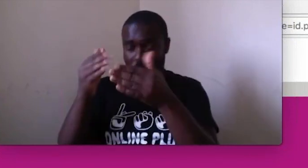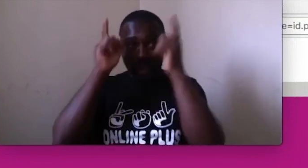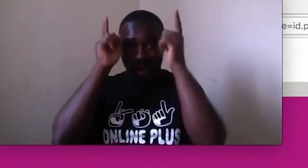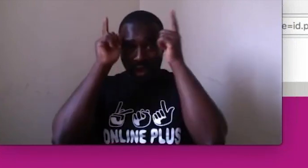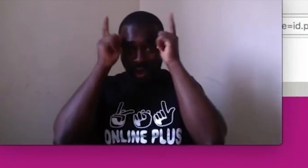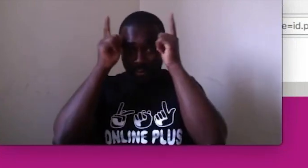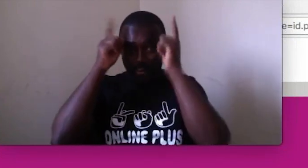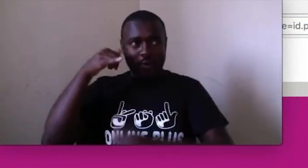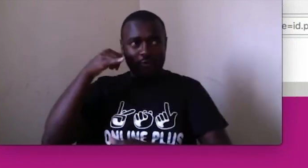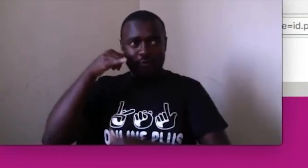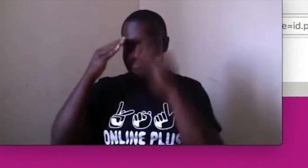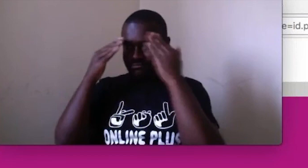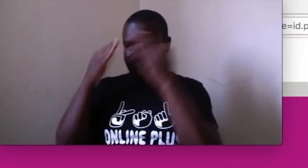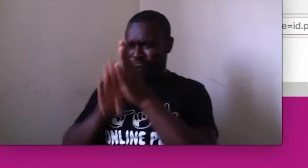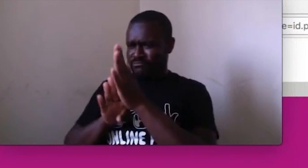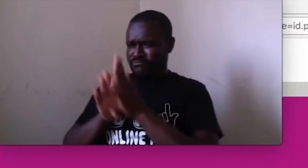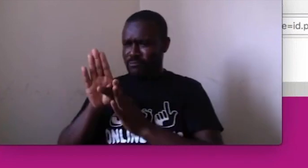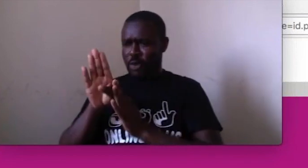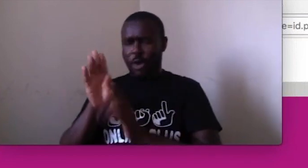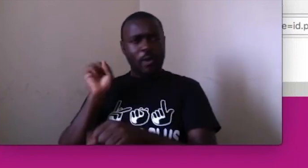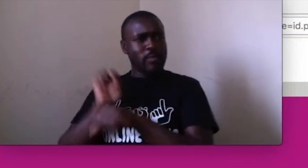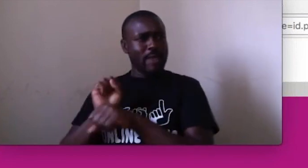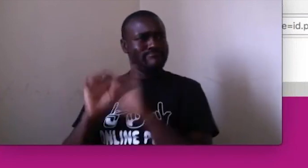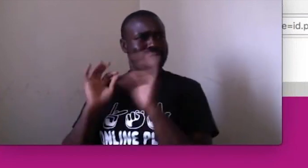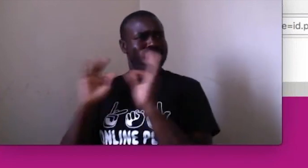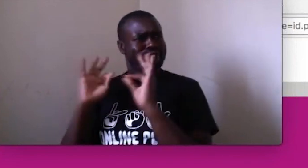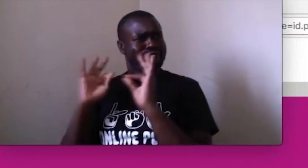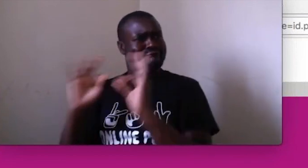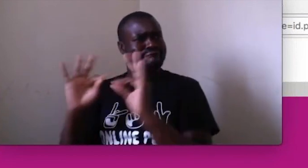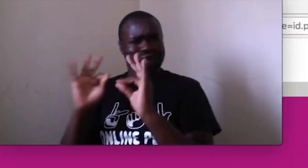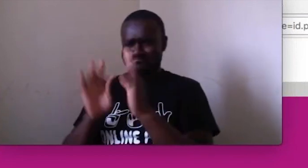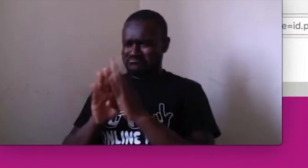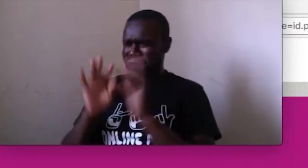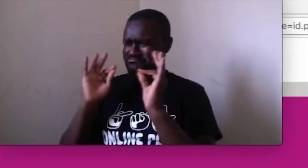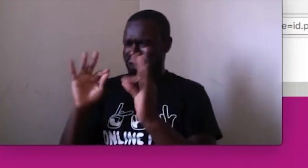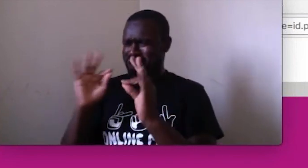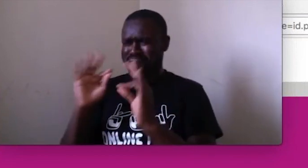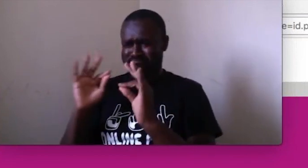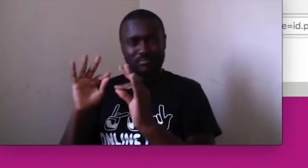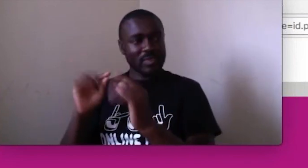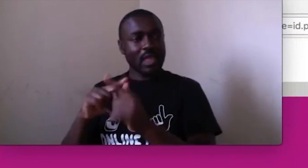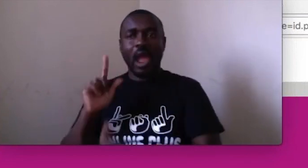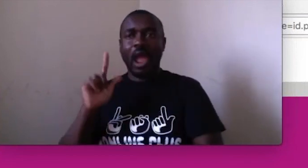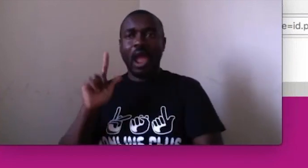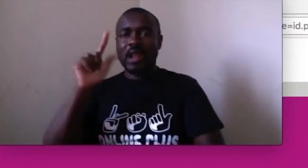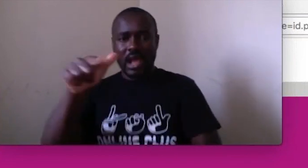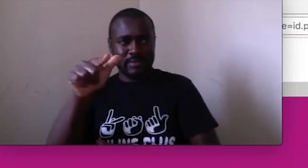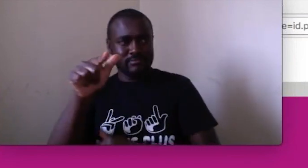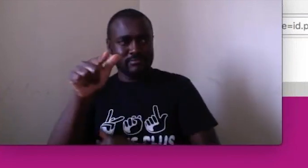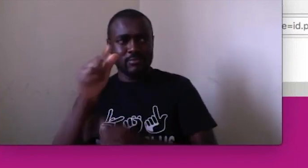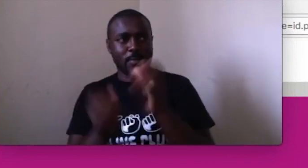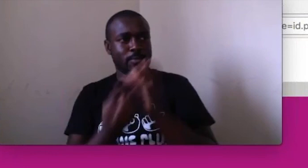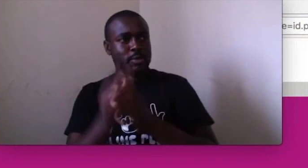to be be specific to focus on Android phone which worked well later